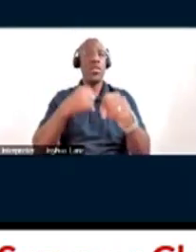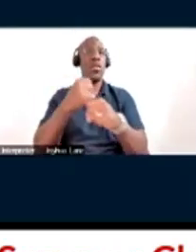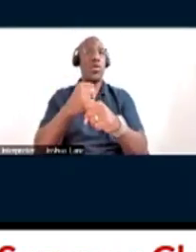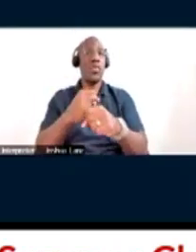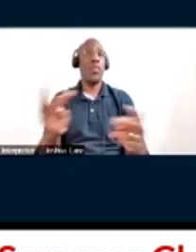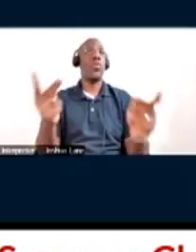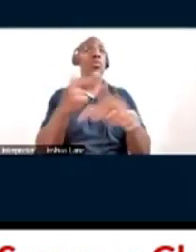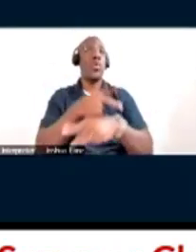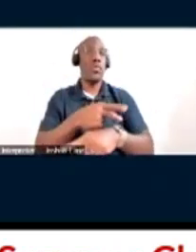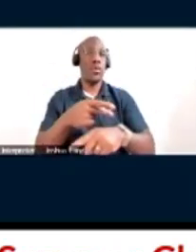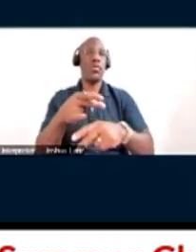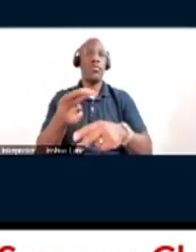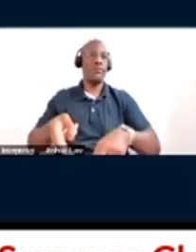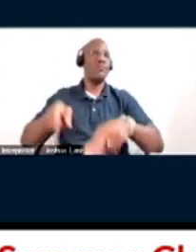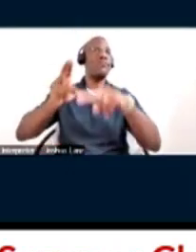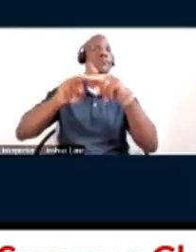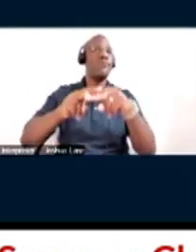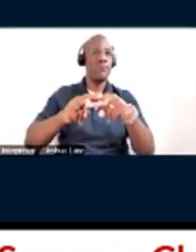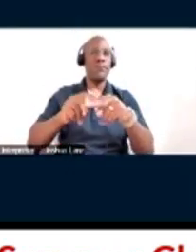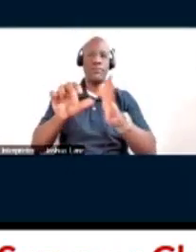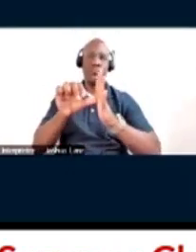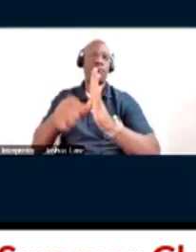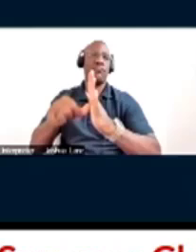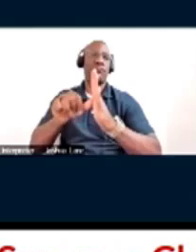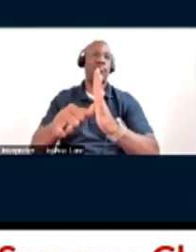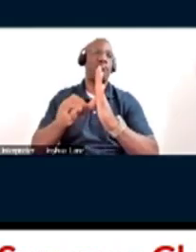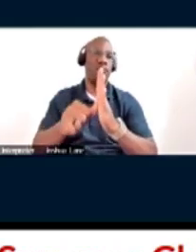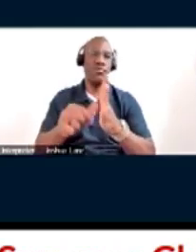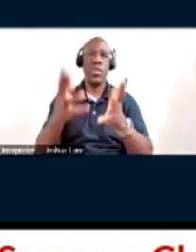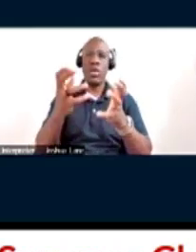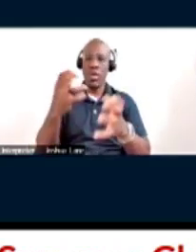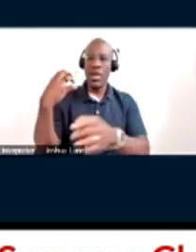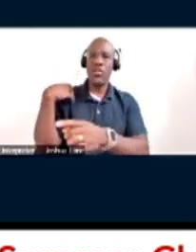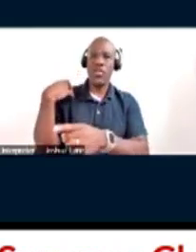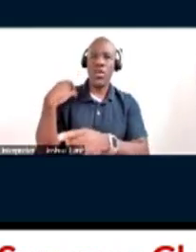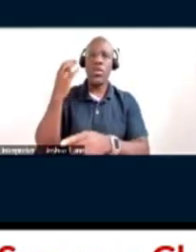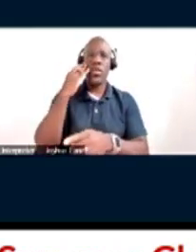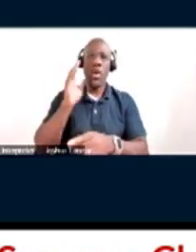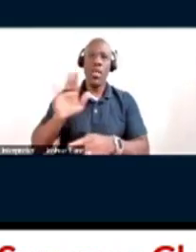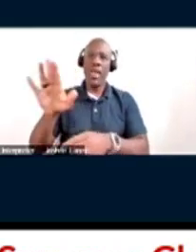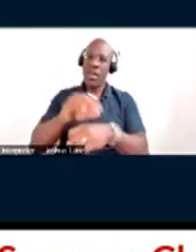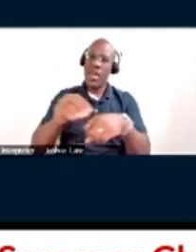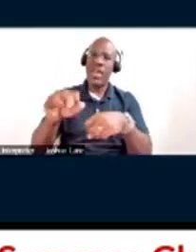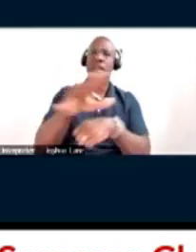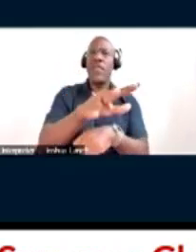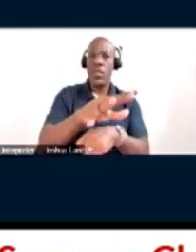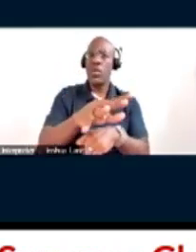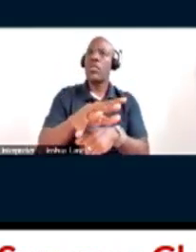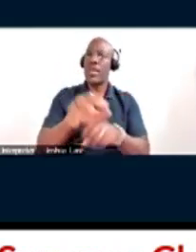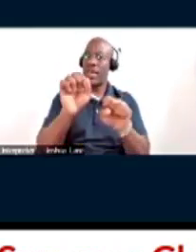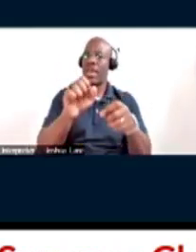as the Chair and the influence they have in setting and changing the study section culture.